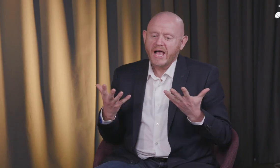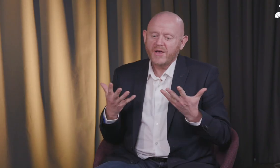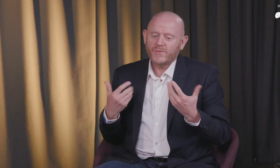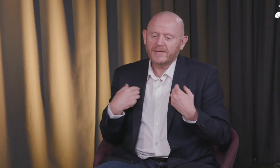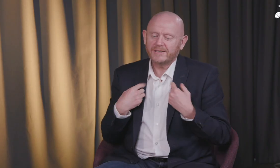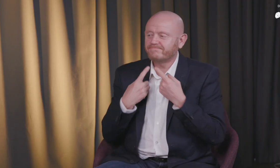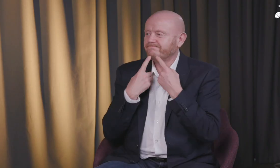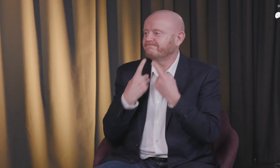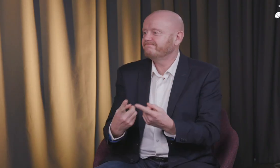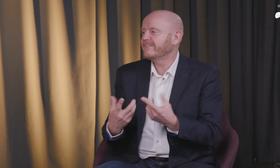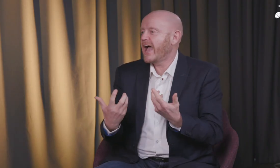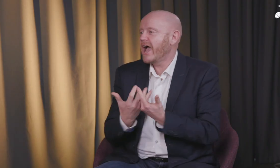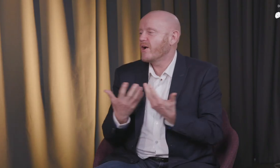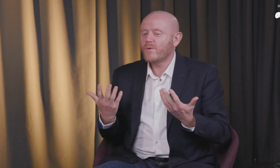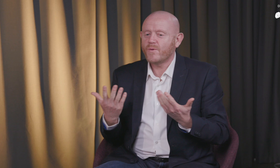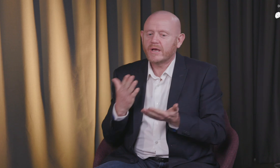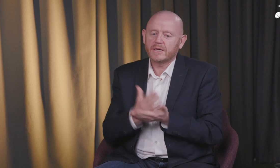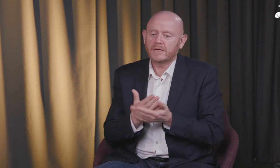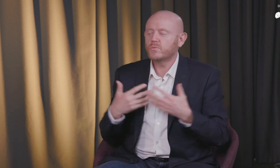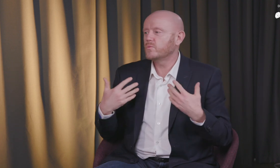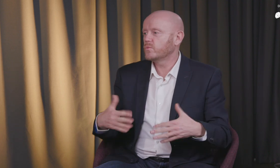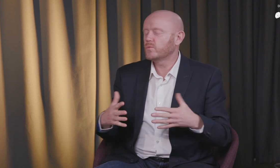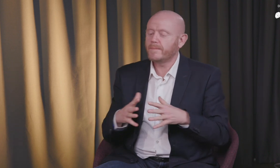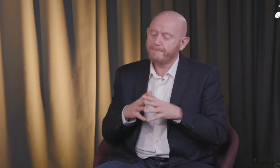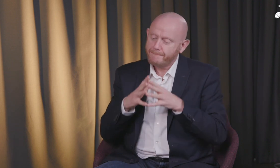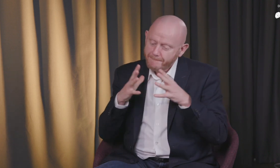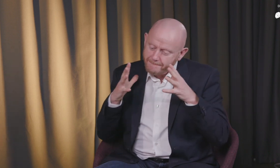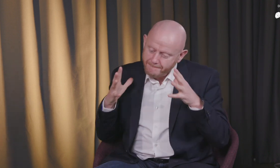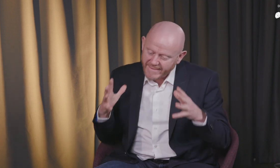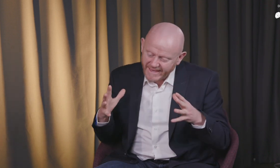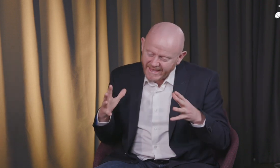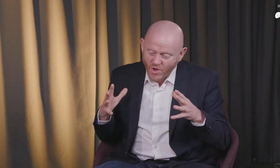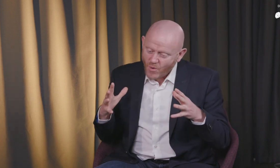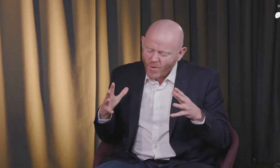How can I say this? I would like to say a big, no,